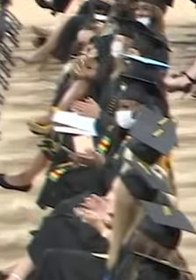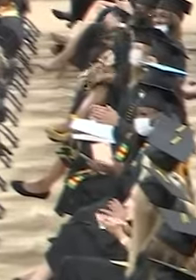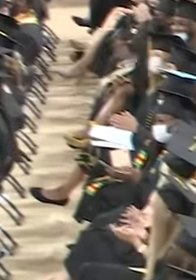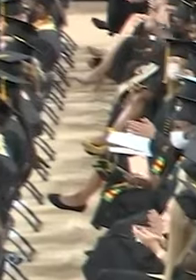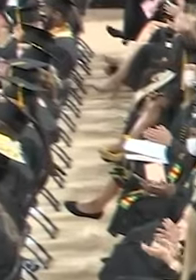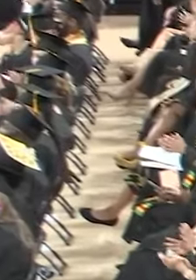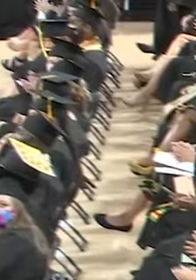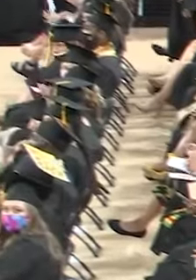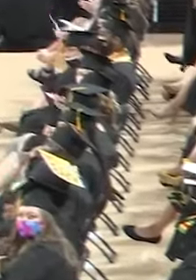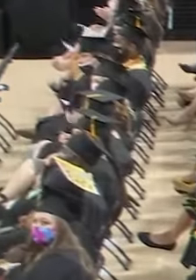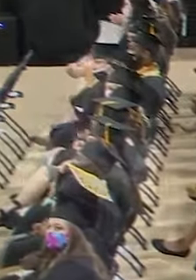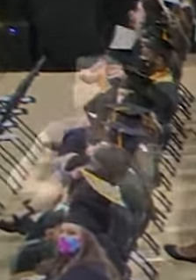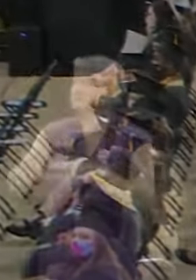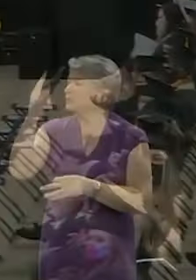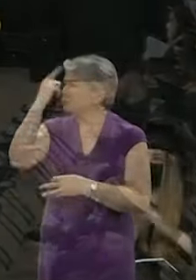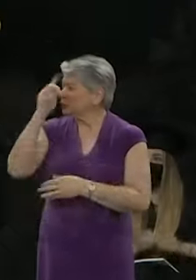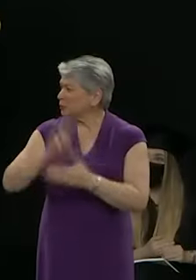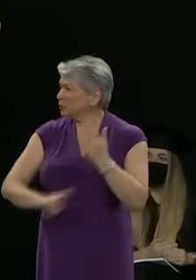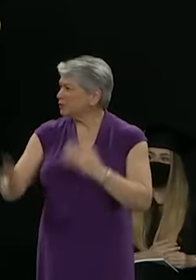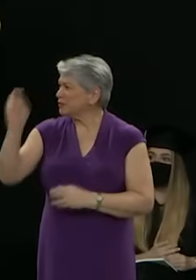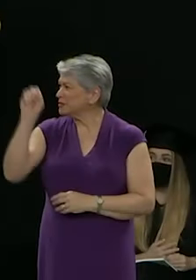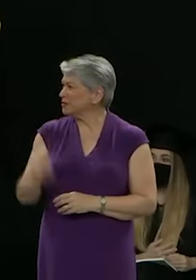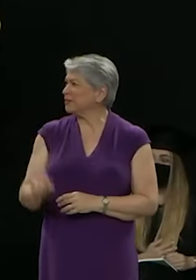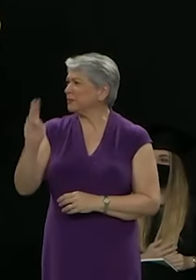On behalf of The University of Southern Mississippi,